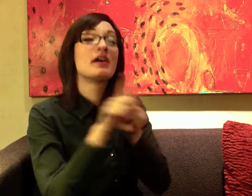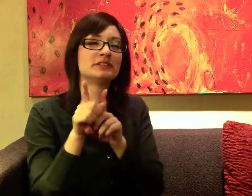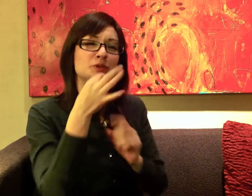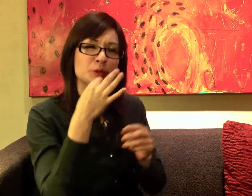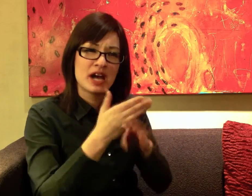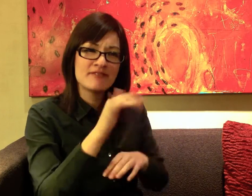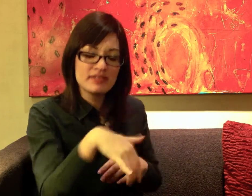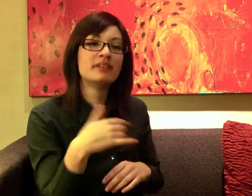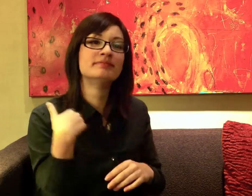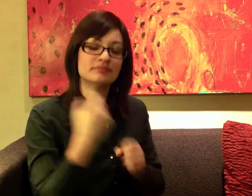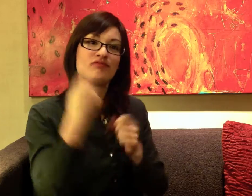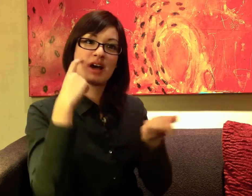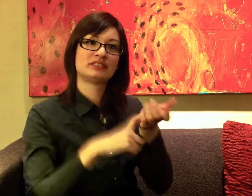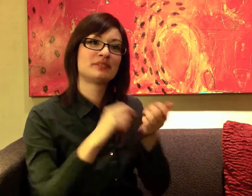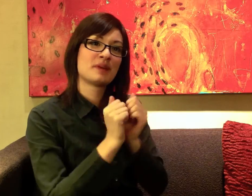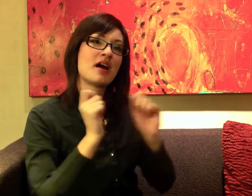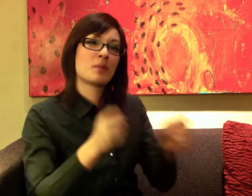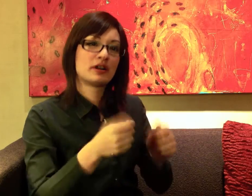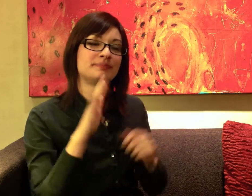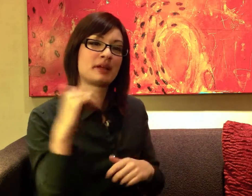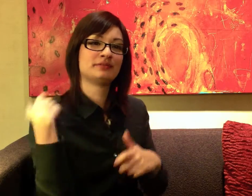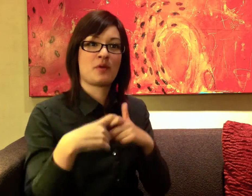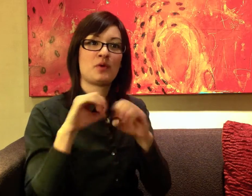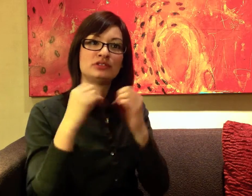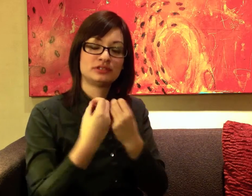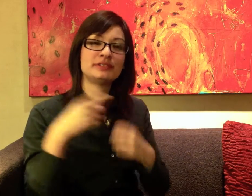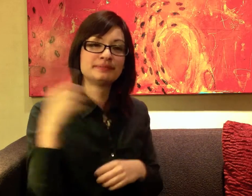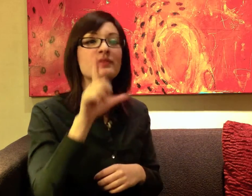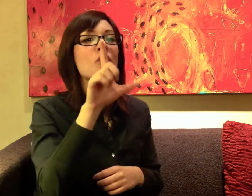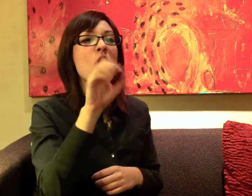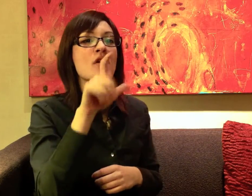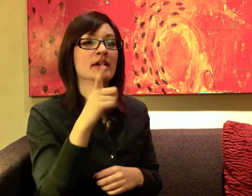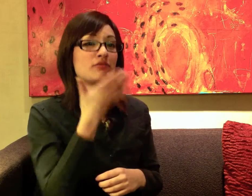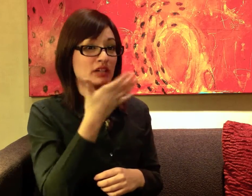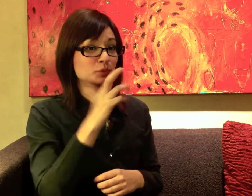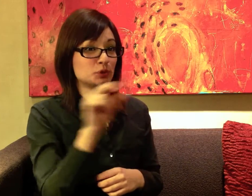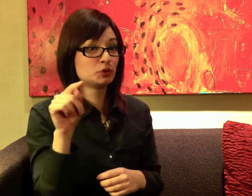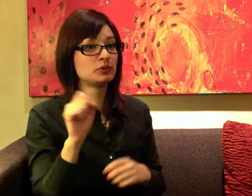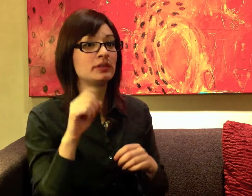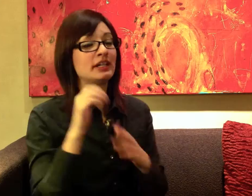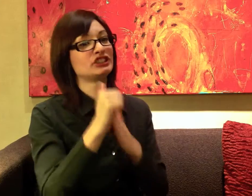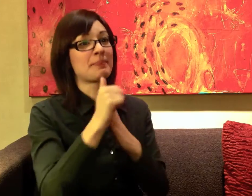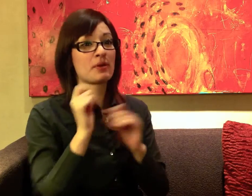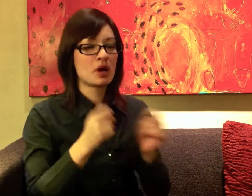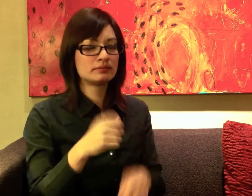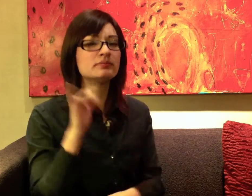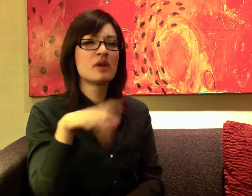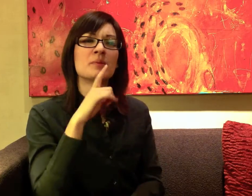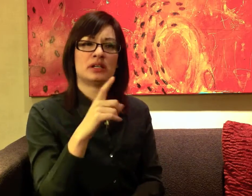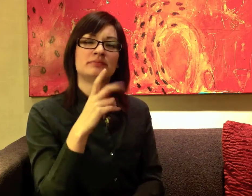Also, soon after that, I got recognized with an award, Local Grassroots Leadership, by an organization.